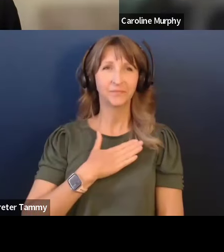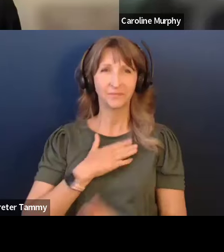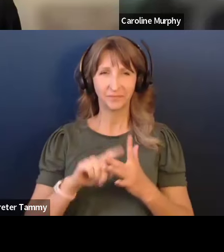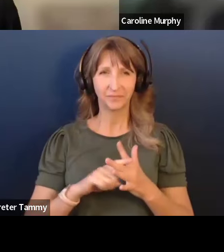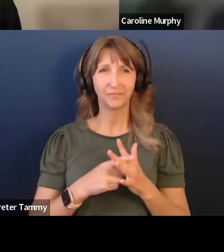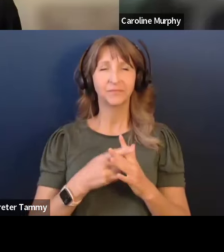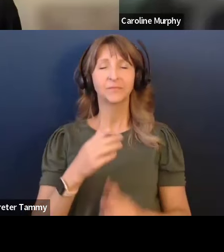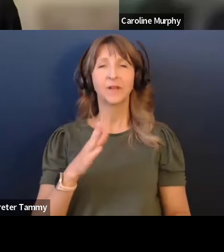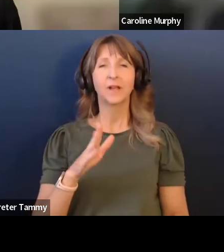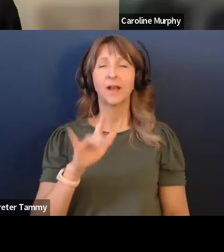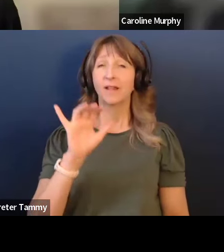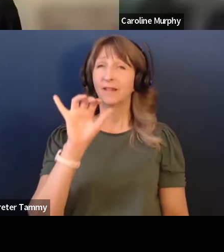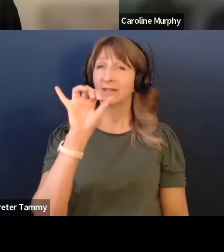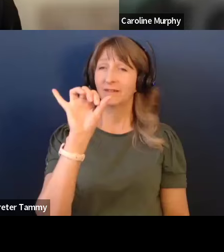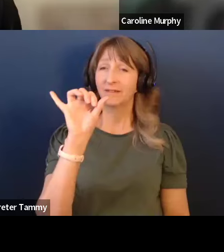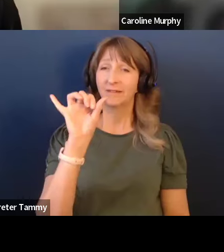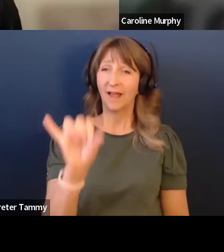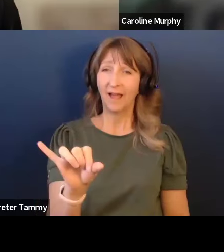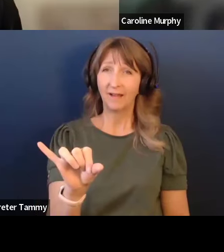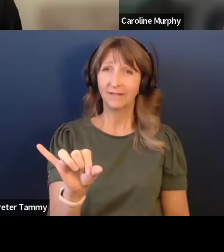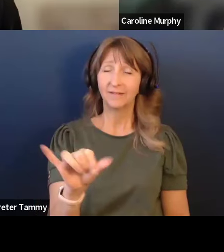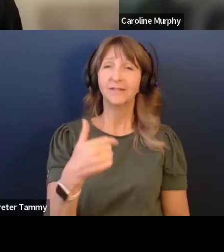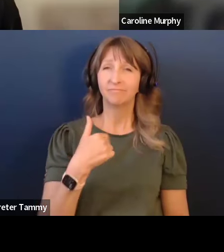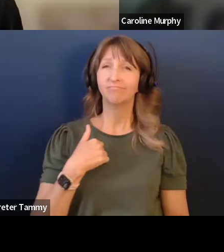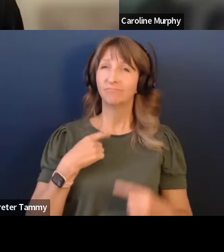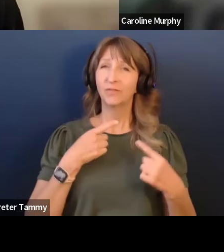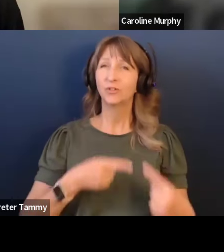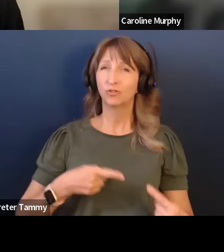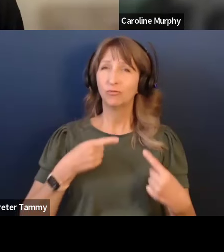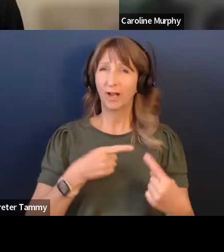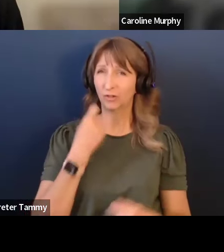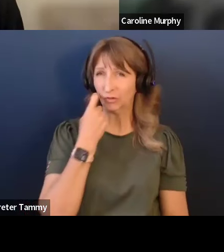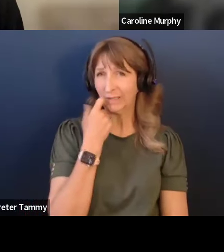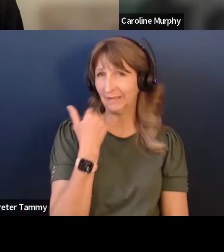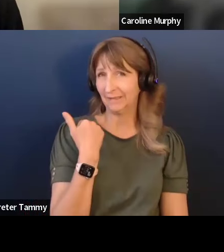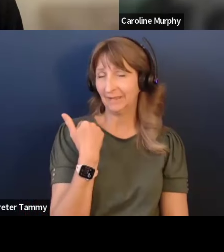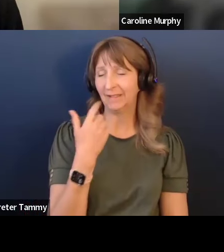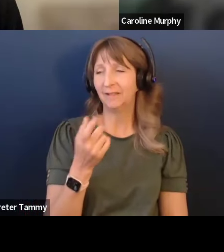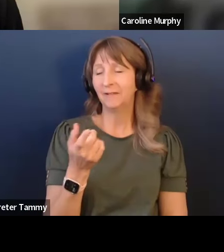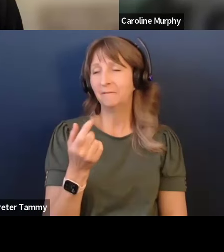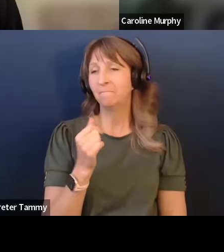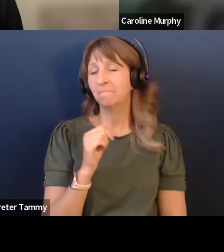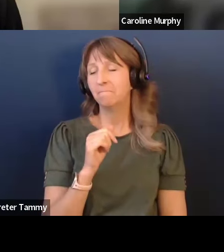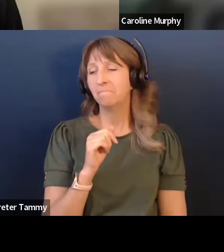I think this is something I have struggled with, perhaps, recently. I think that